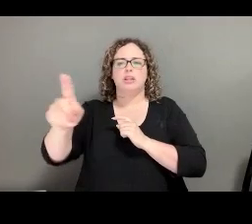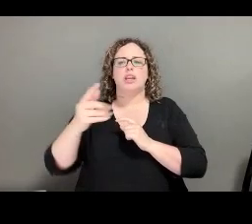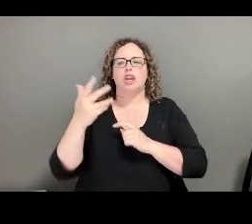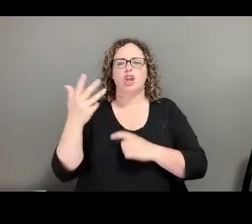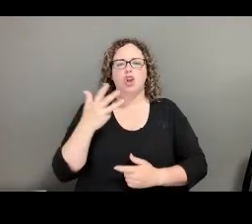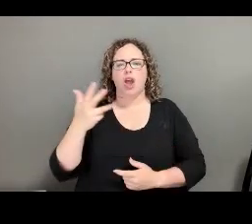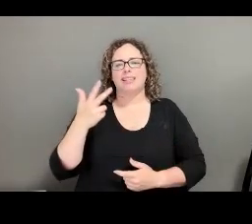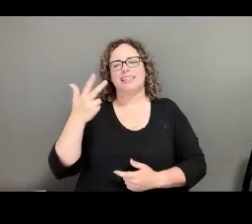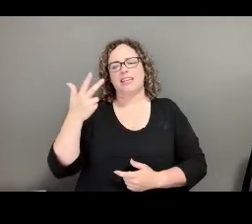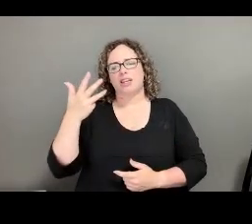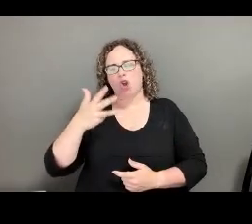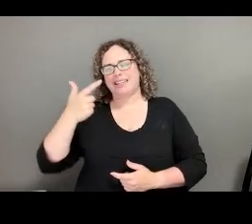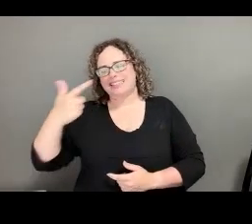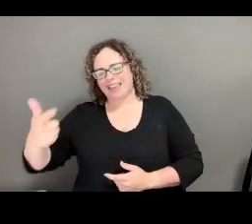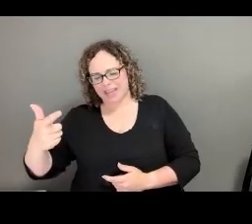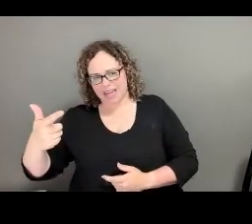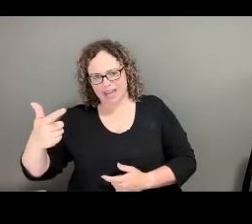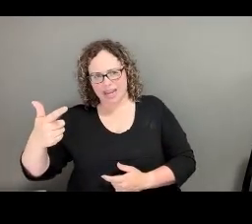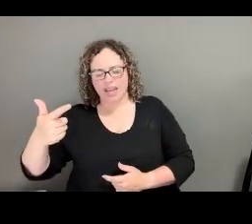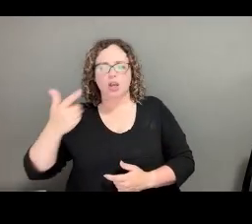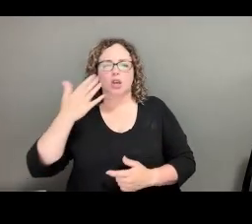and a triathlon when I visited there and lived there.